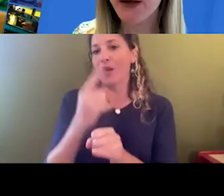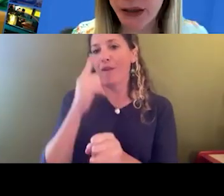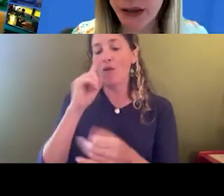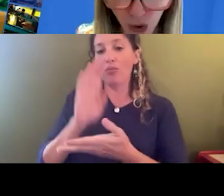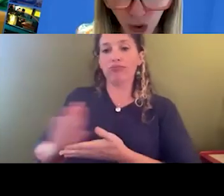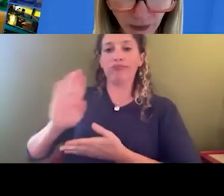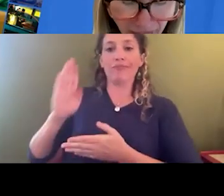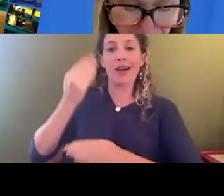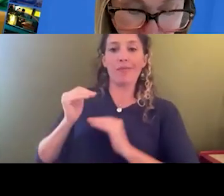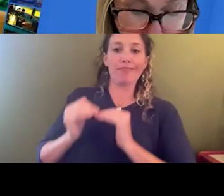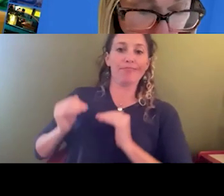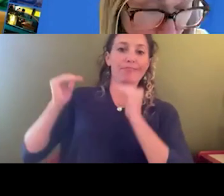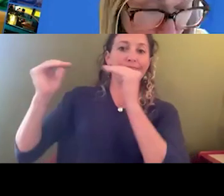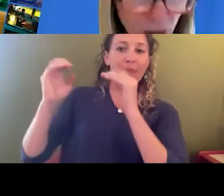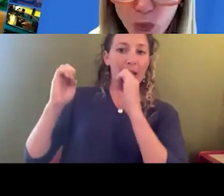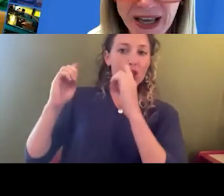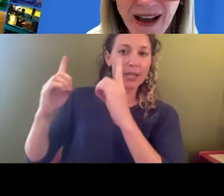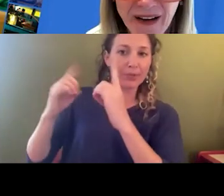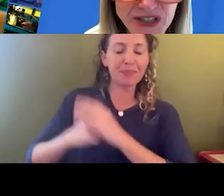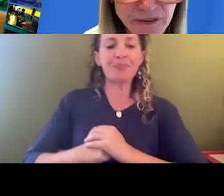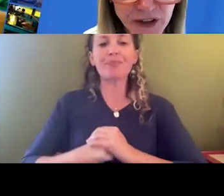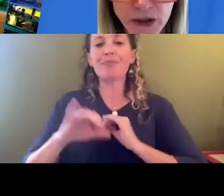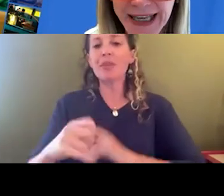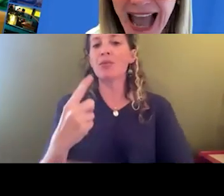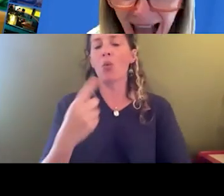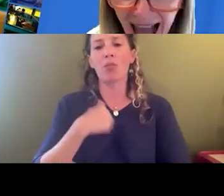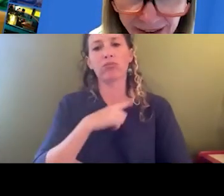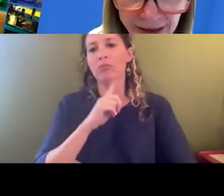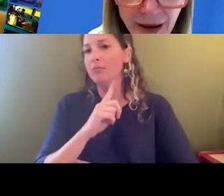so that is one where we have definitely added it.